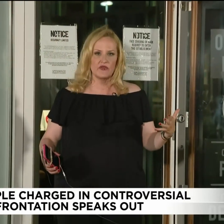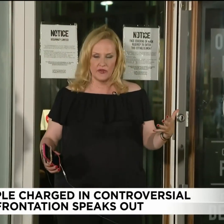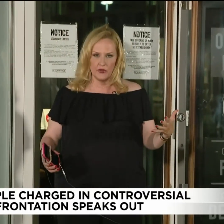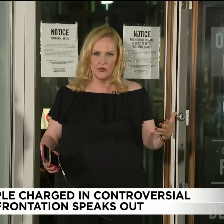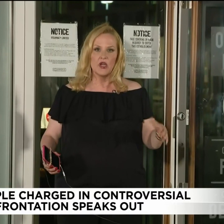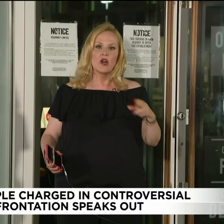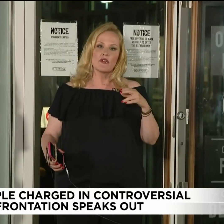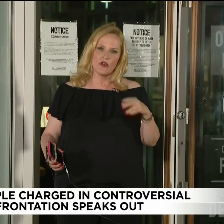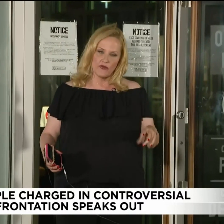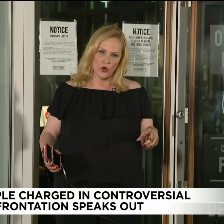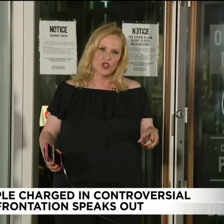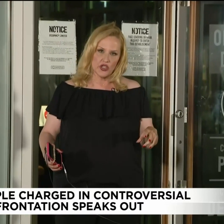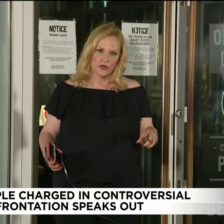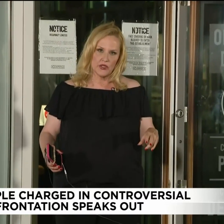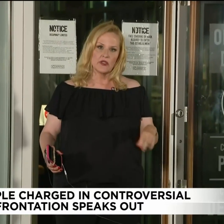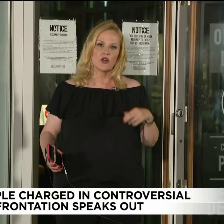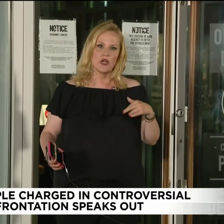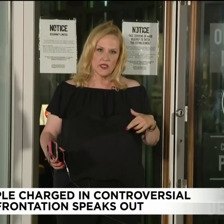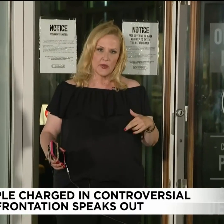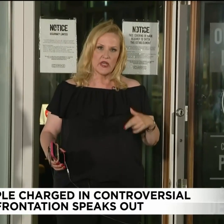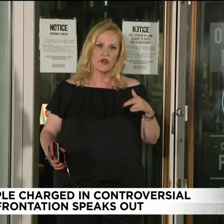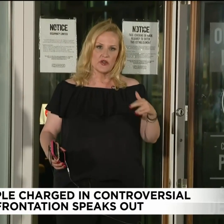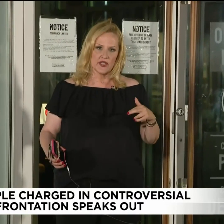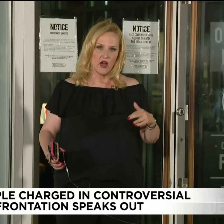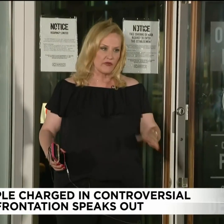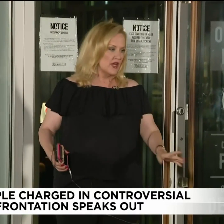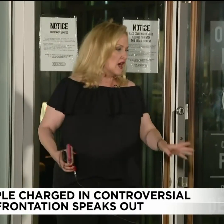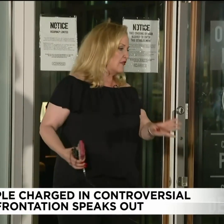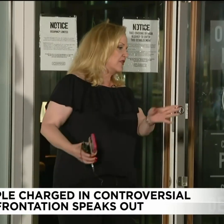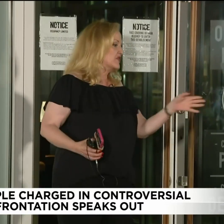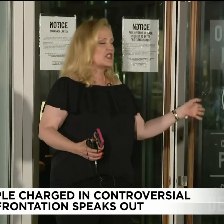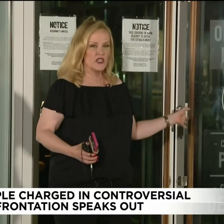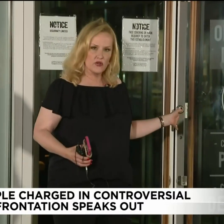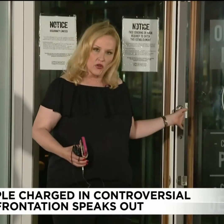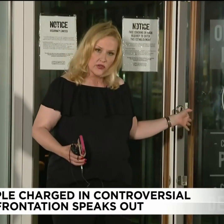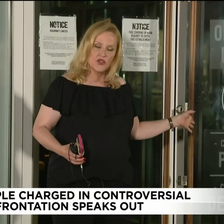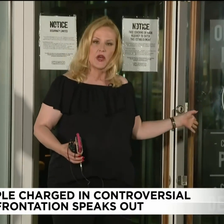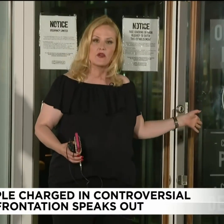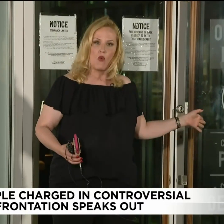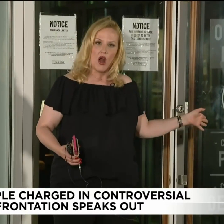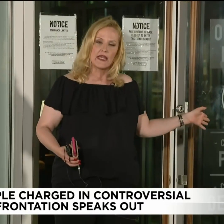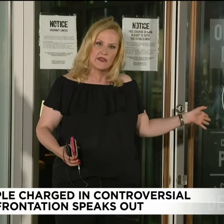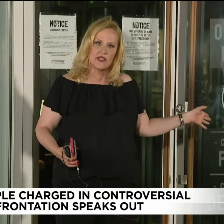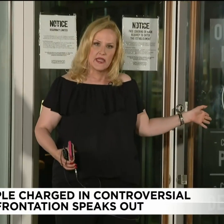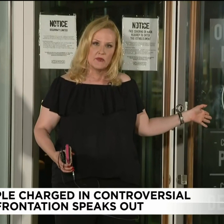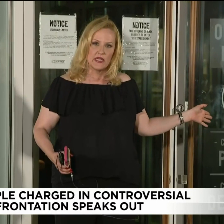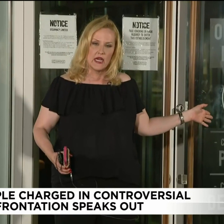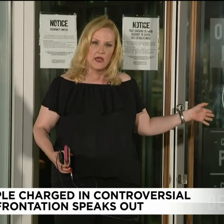JILLIAN IS WALKING OUT WITH TWO BIG BAGS OF FOOD, FOR HER FOUR CHILDREN, HER HUSBAND AND HERSELF.